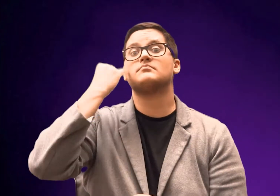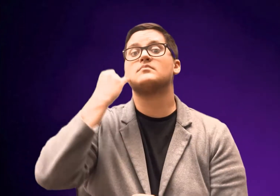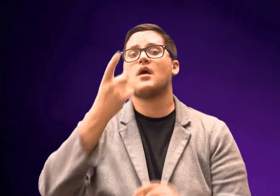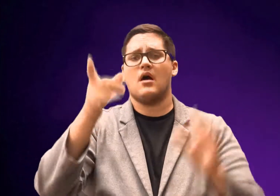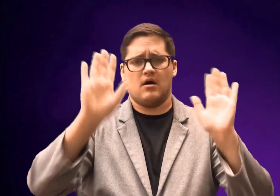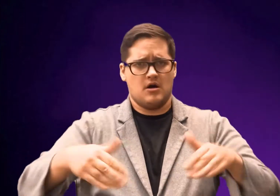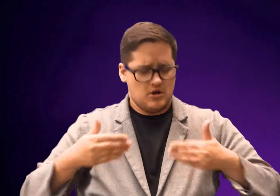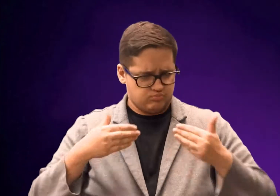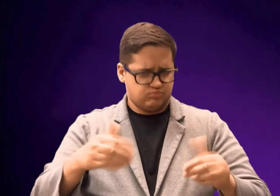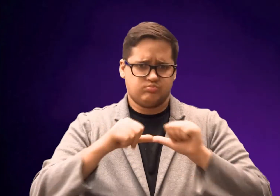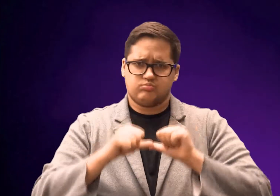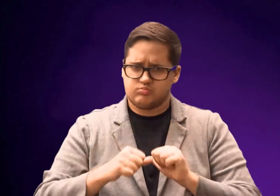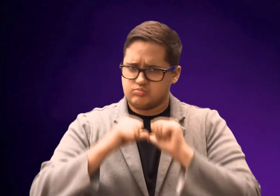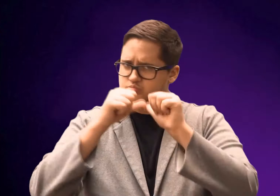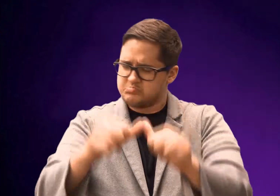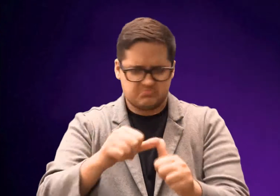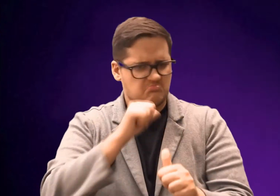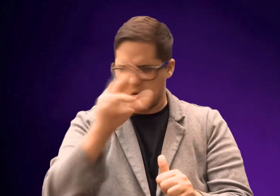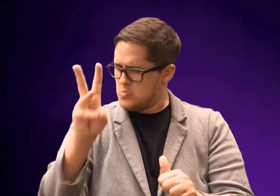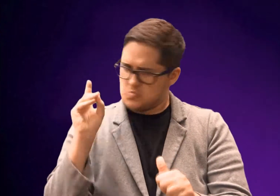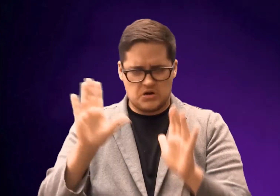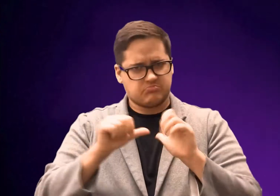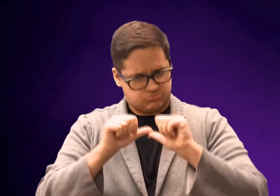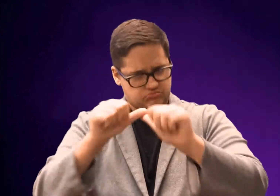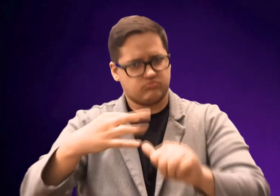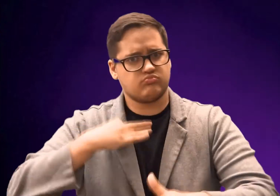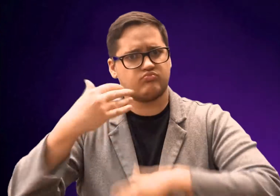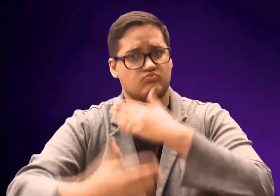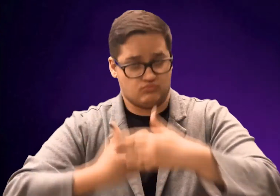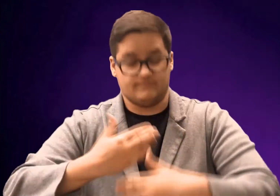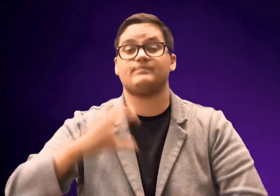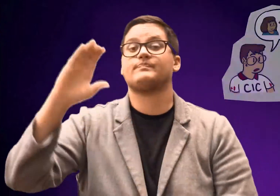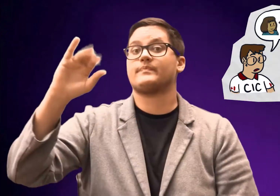If you don’t withdraw your application and the 60-day deadline has passed,